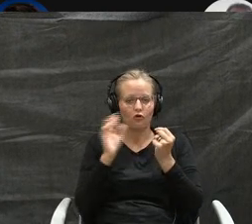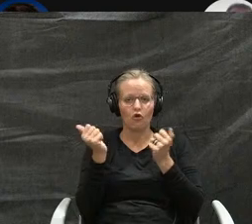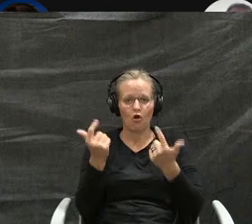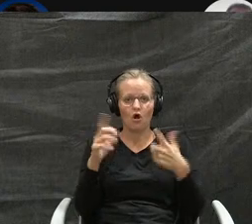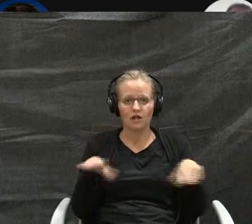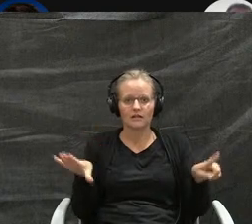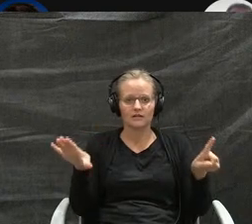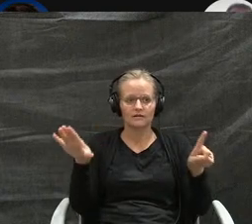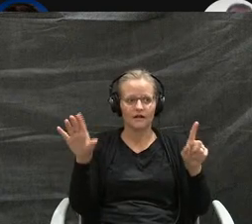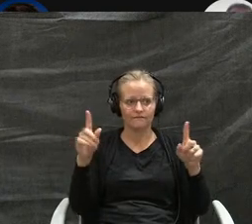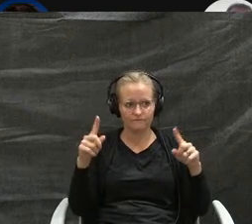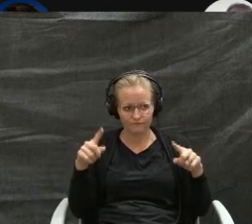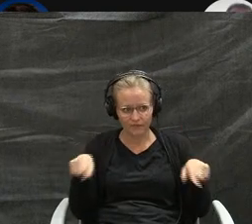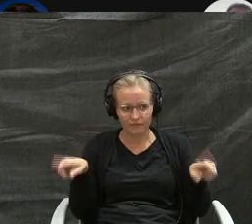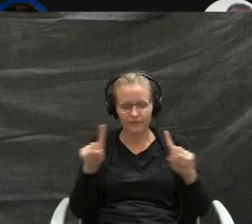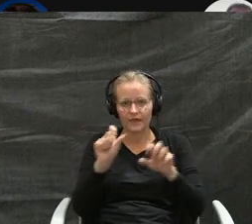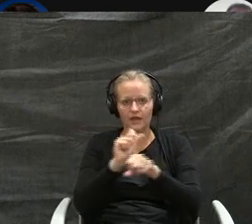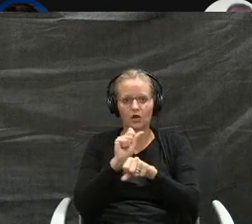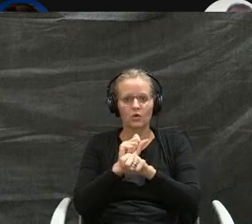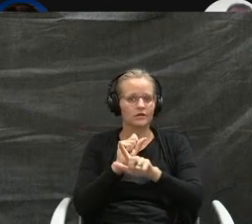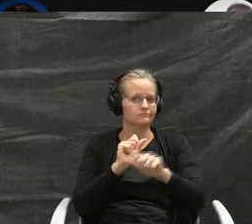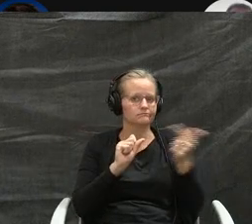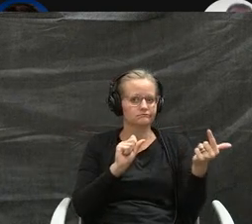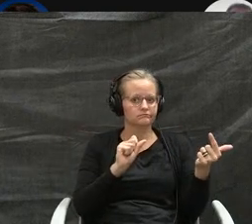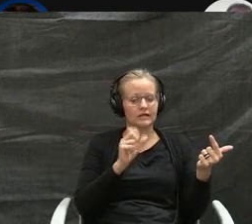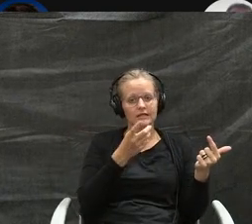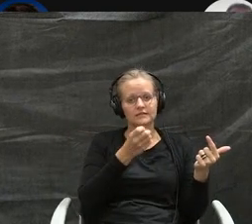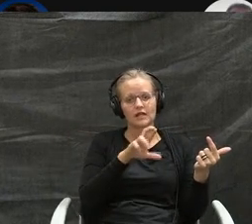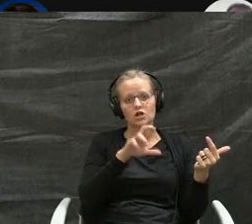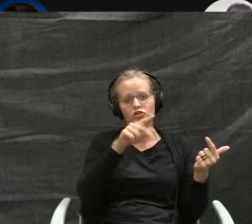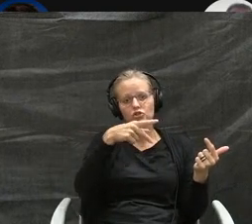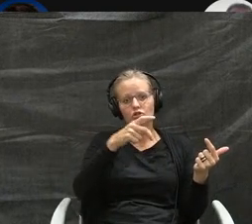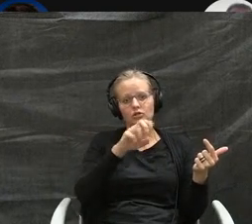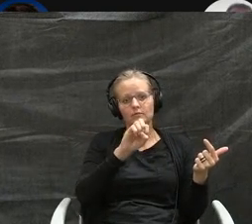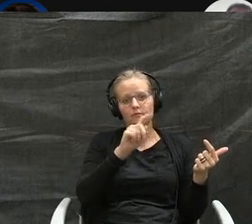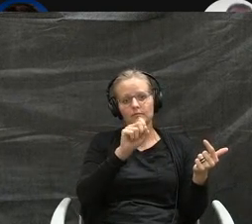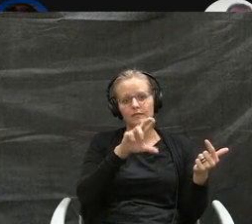will turn it back to Doctor Peterson. Thank you very sterics and appreciate your leadership